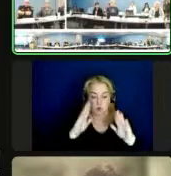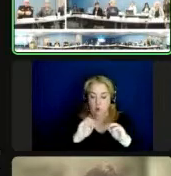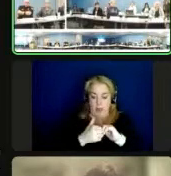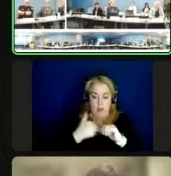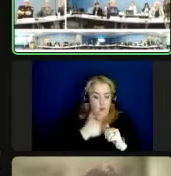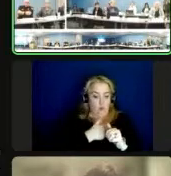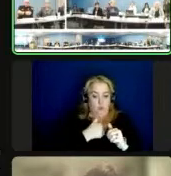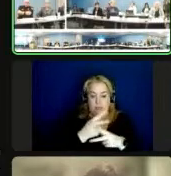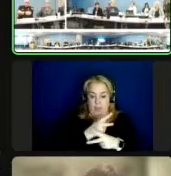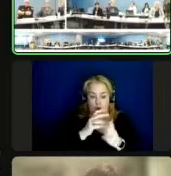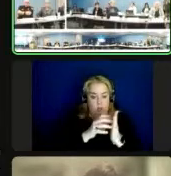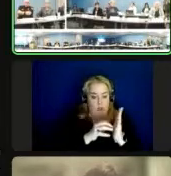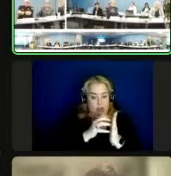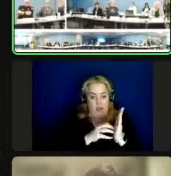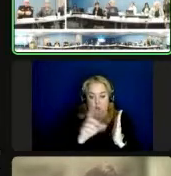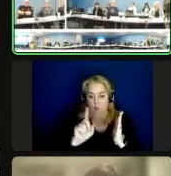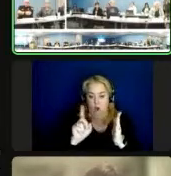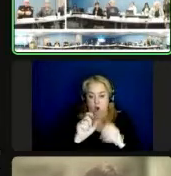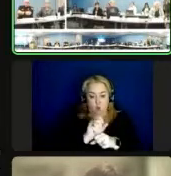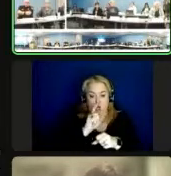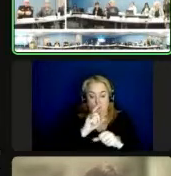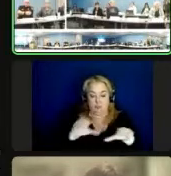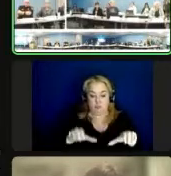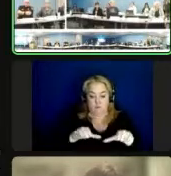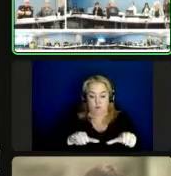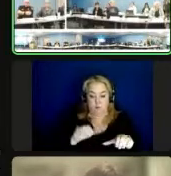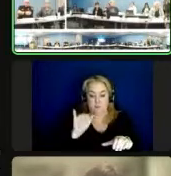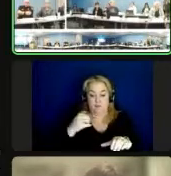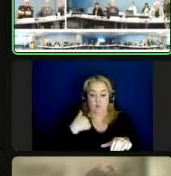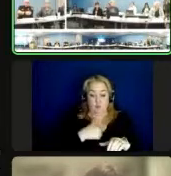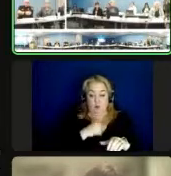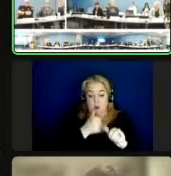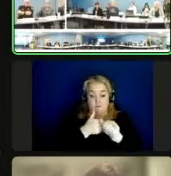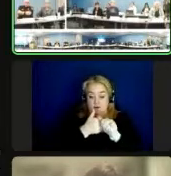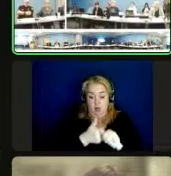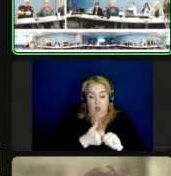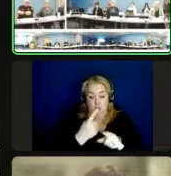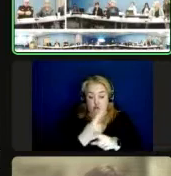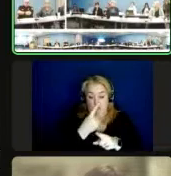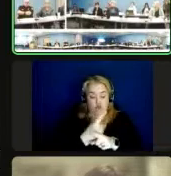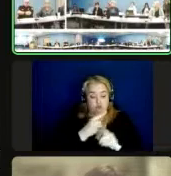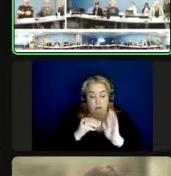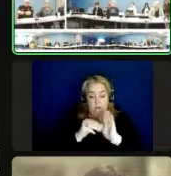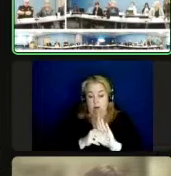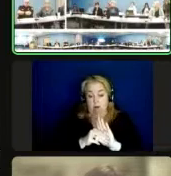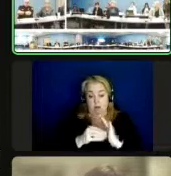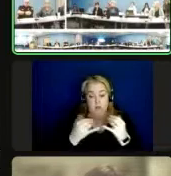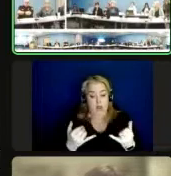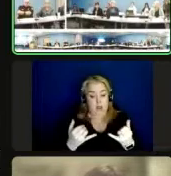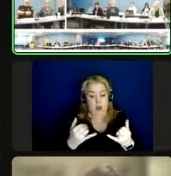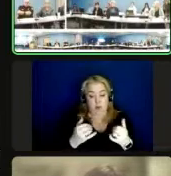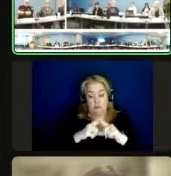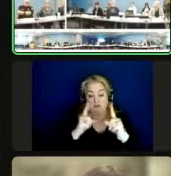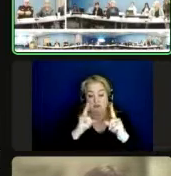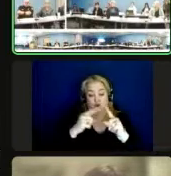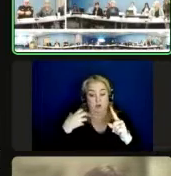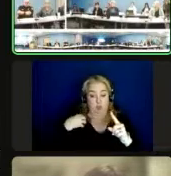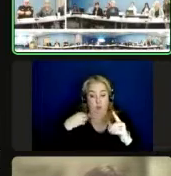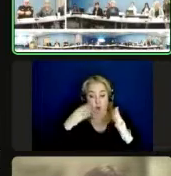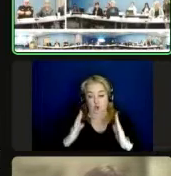AND THAT ACCOMMODATION IS GREAT FOR A LOT OF REASONS BUT I